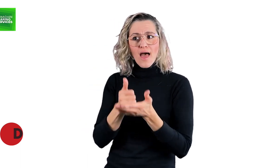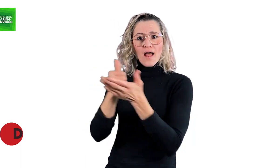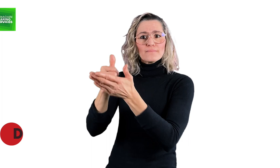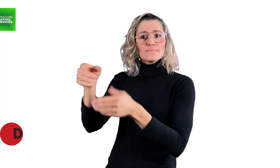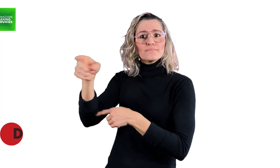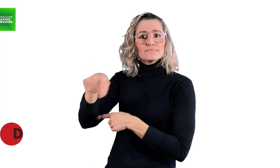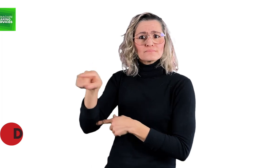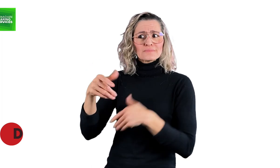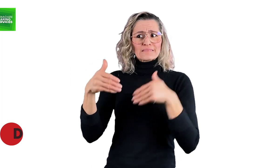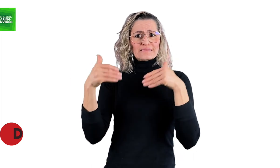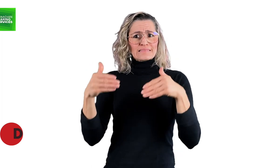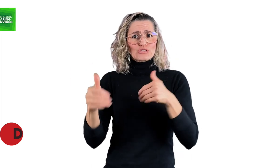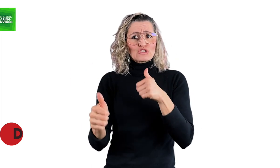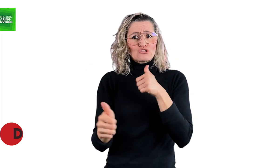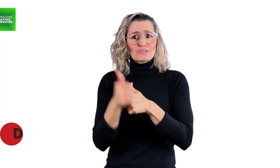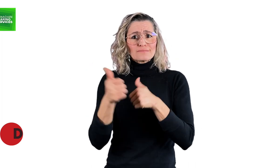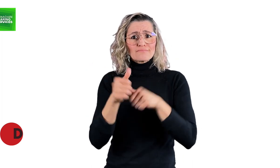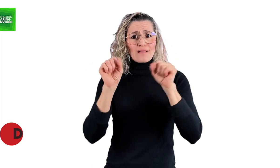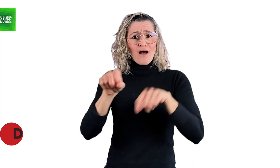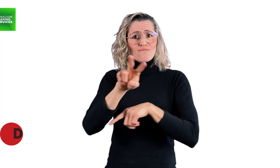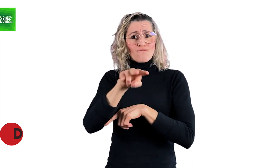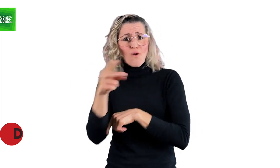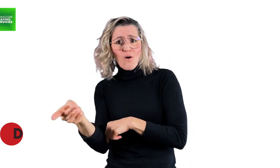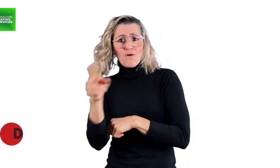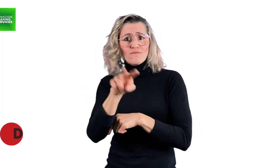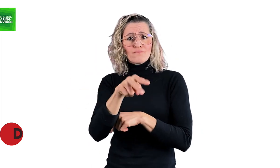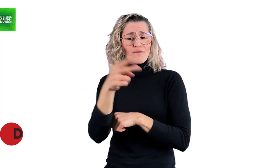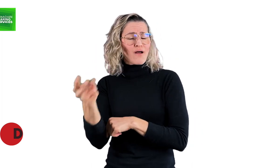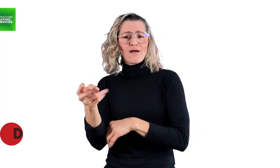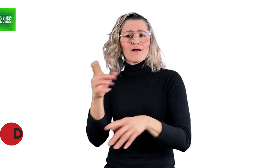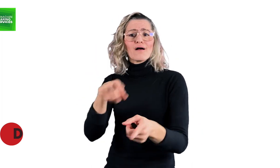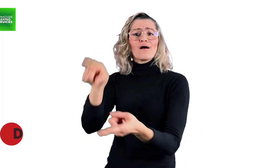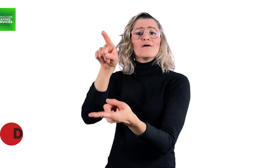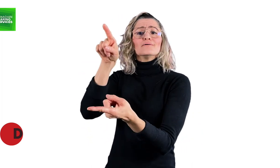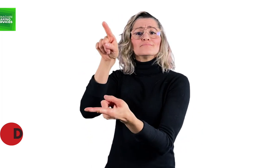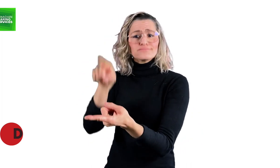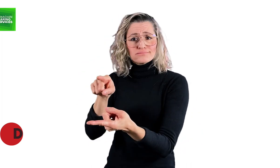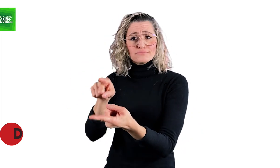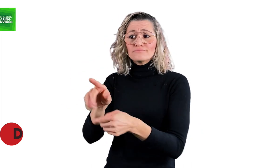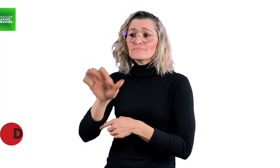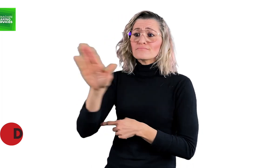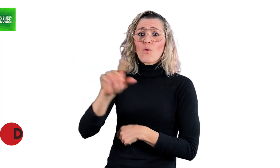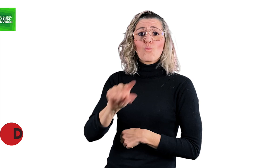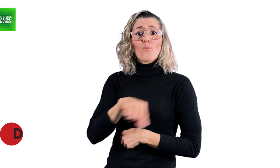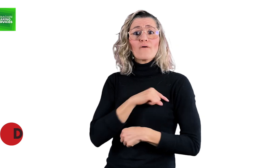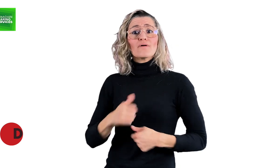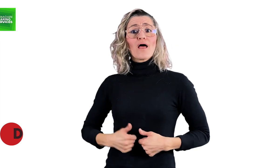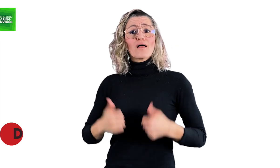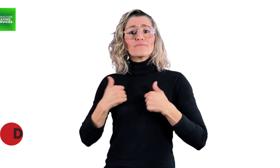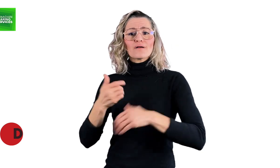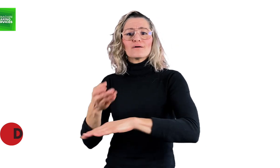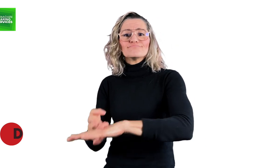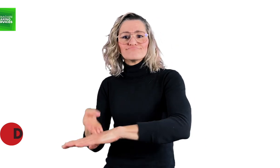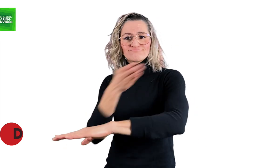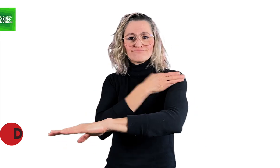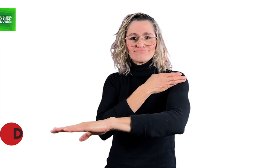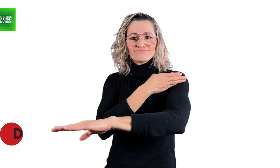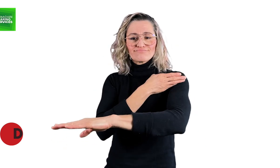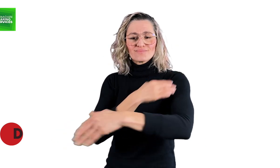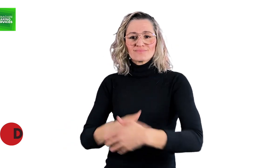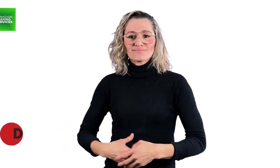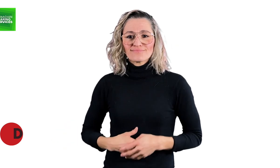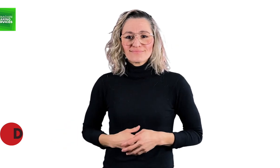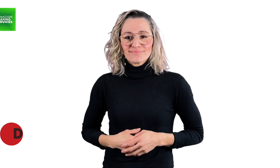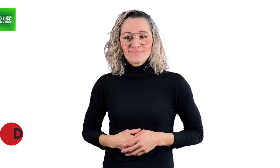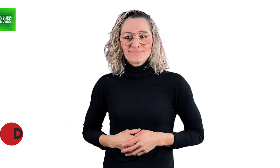and better quality of life for older Deaf adults at risk of falls.